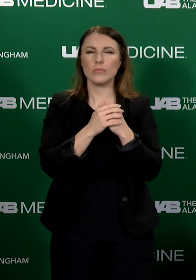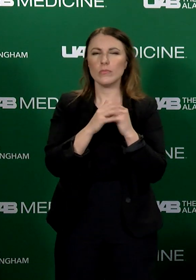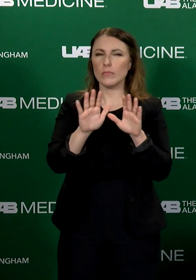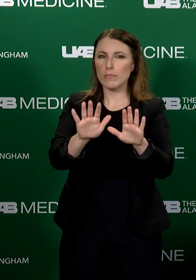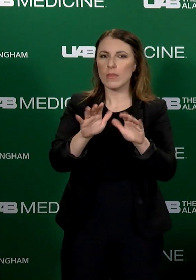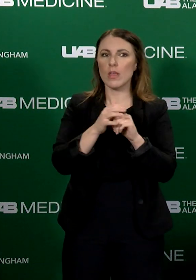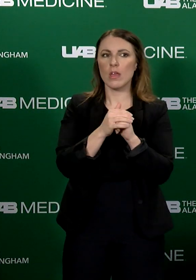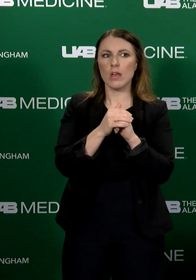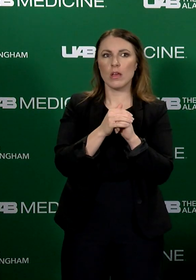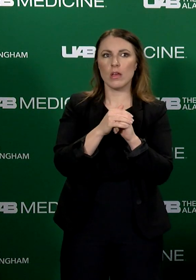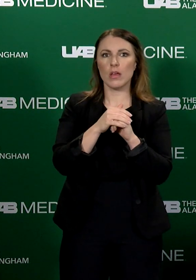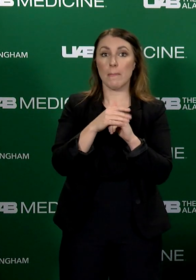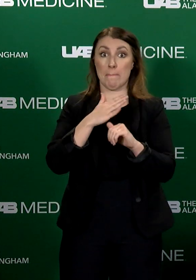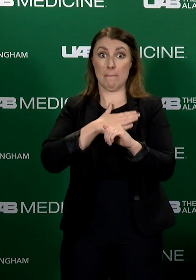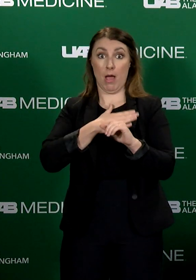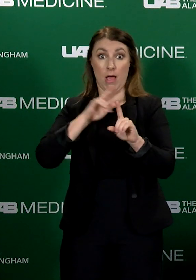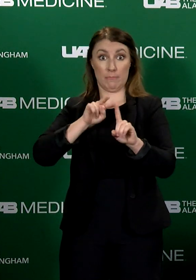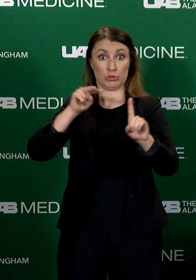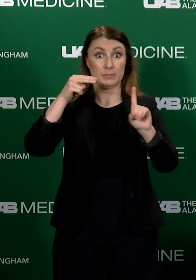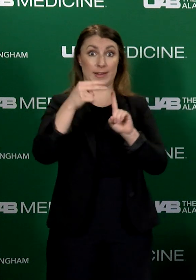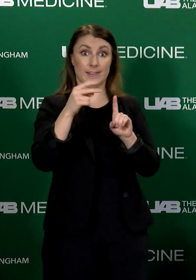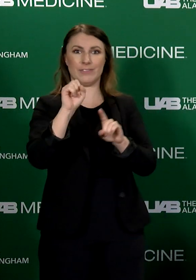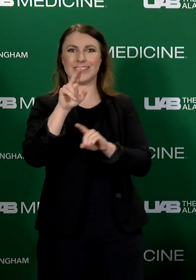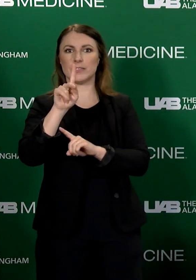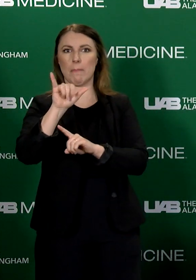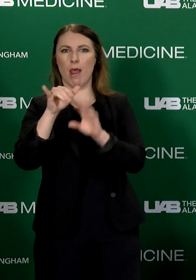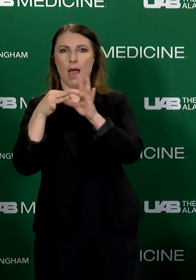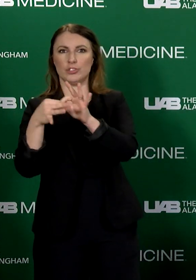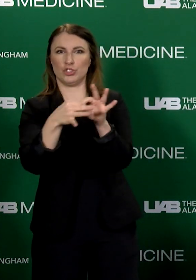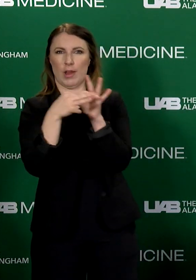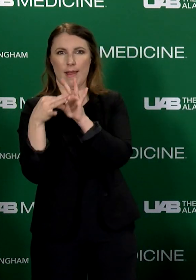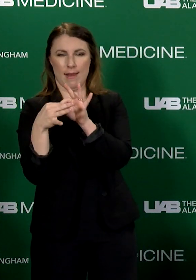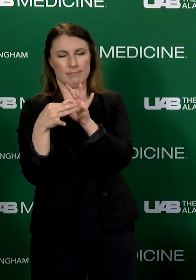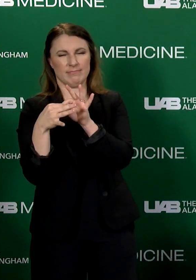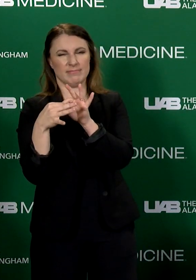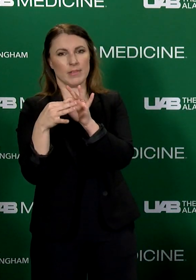the supply chain perspective there are many clinical discussions that are